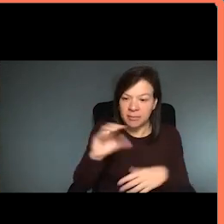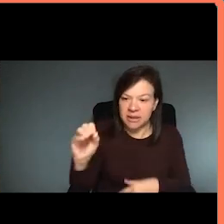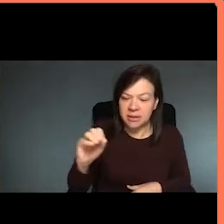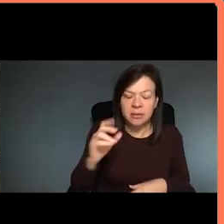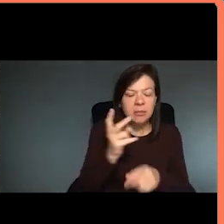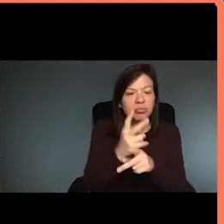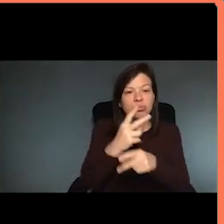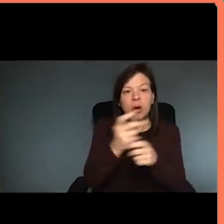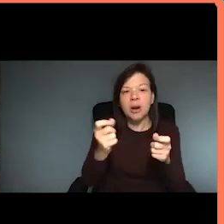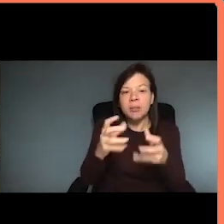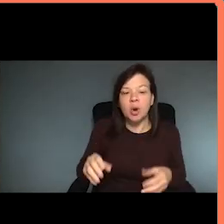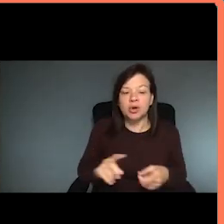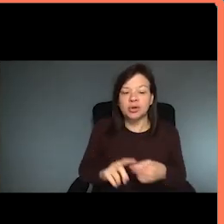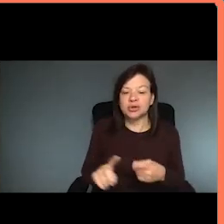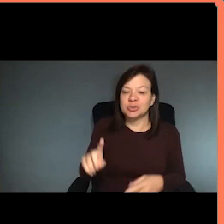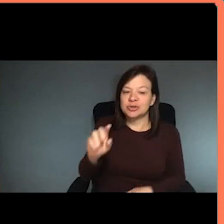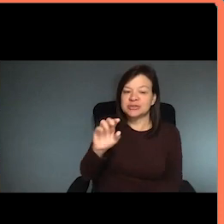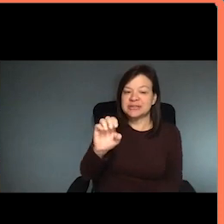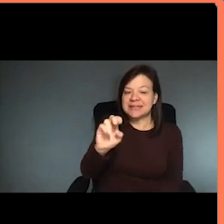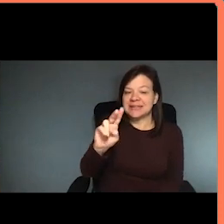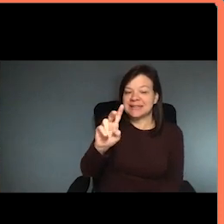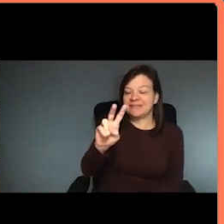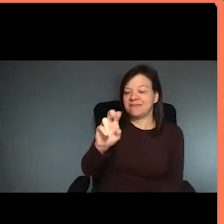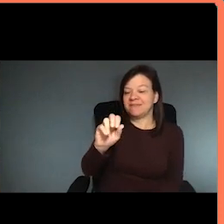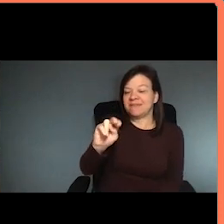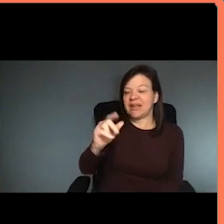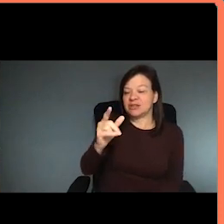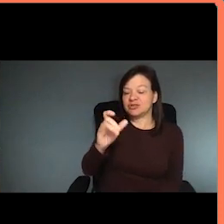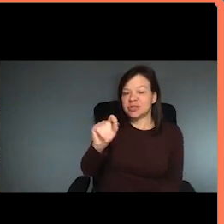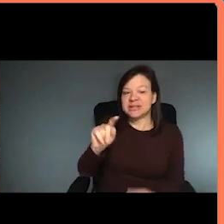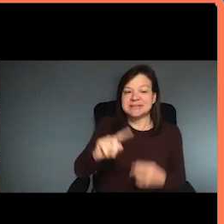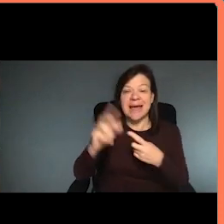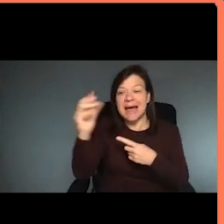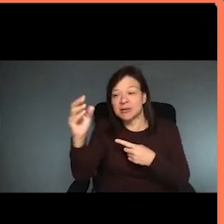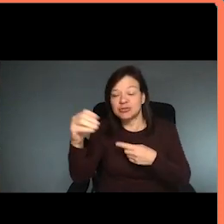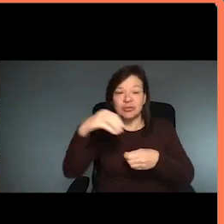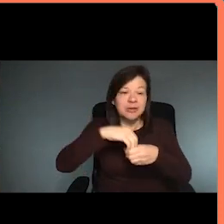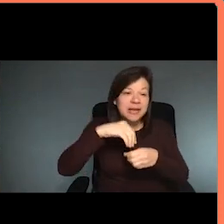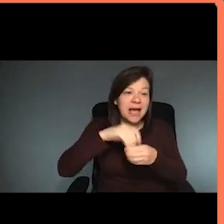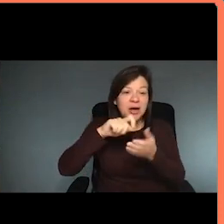WRITERS, IN-HOUSE WRITERS AND ANYBODY ELSE THAT YOU CAN